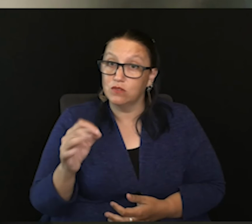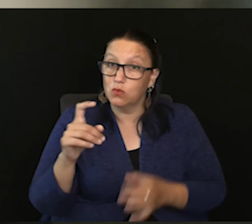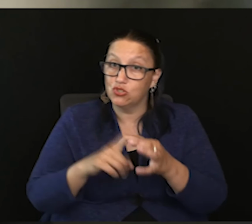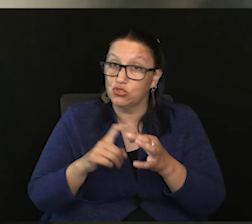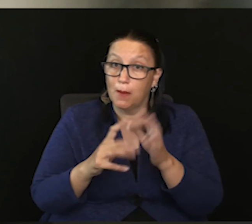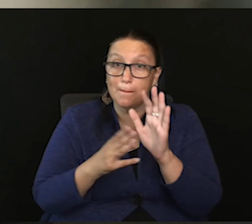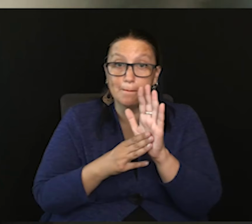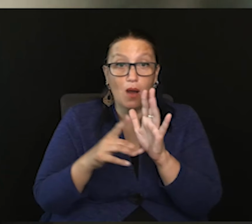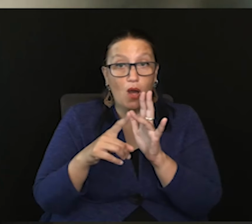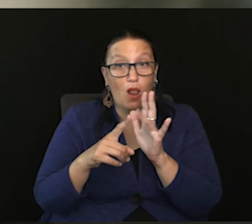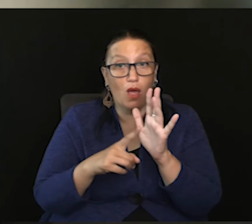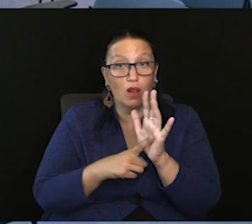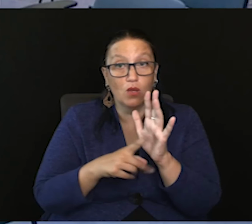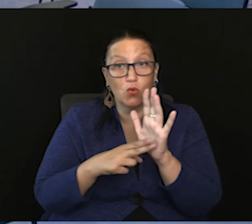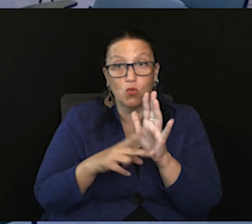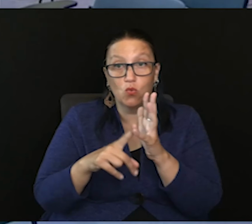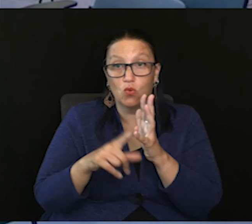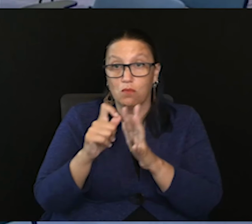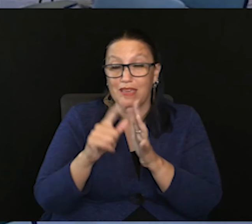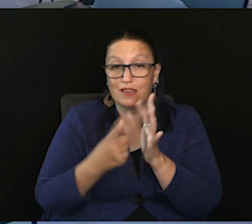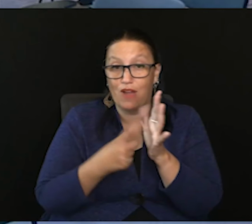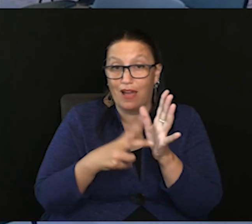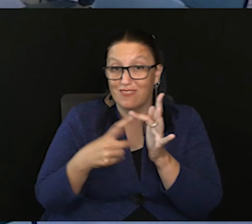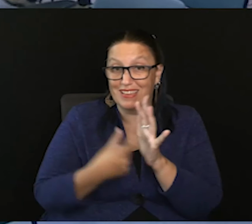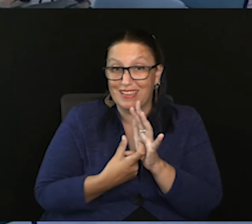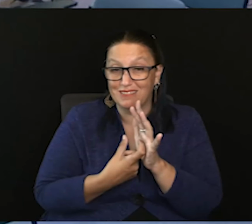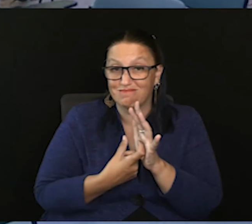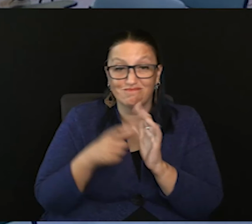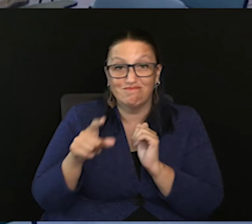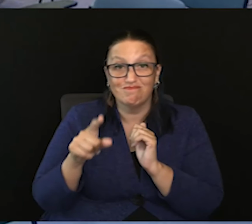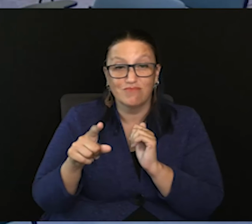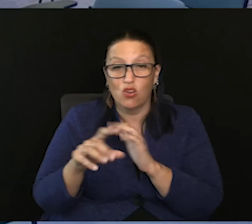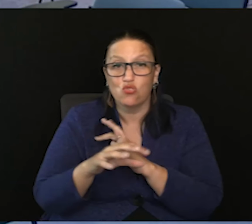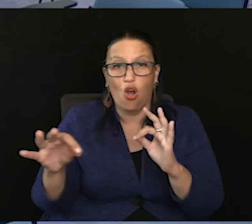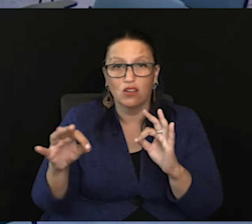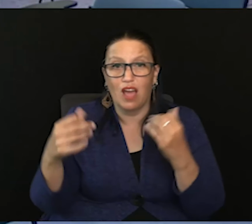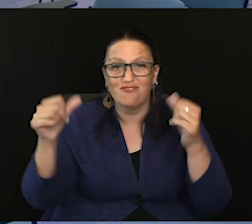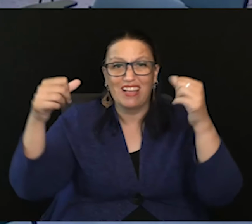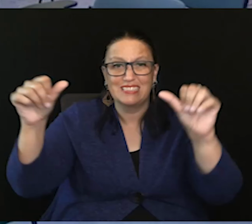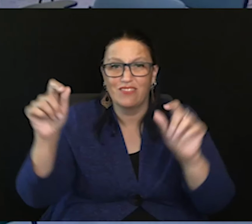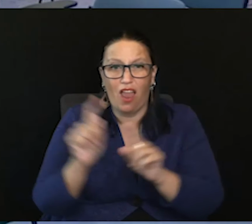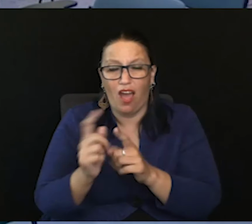Professor, Molnupiravir has been proven to be less effective than in previous studies. I think it's down to 30% in reducing severe symptoms.